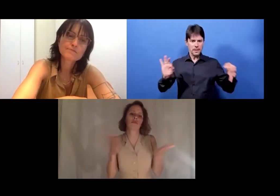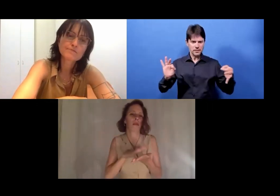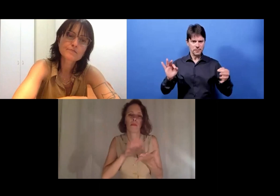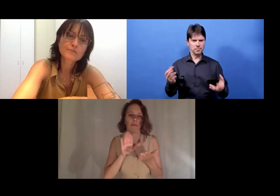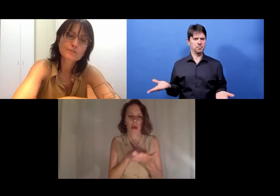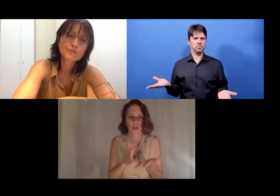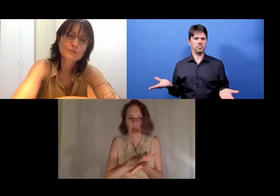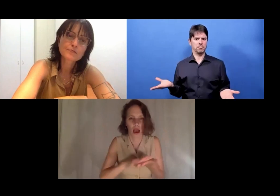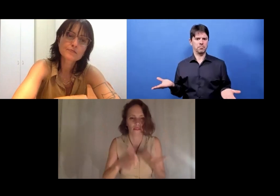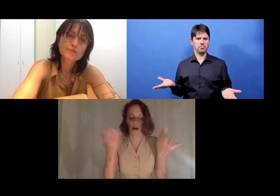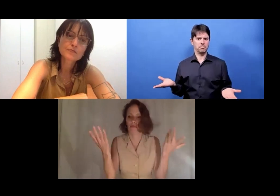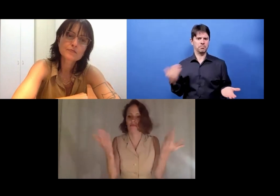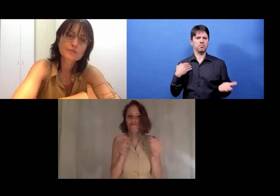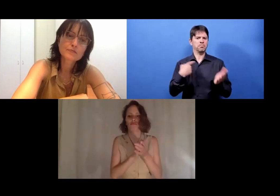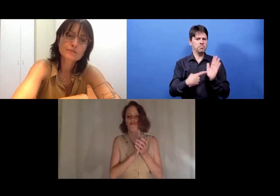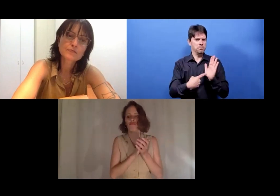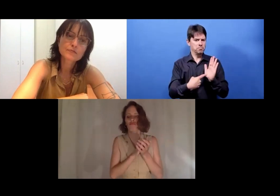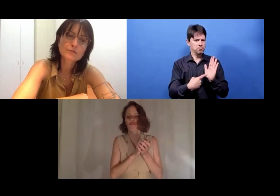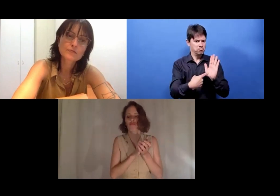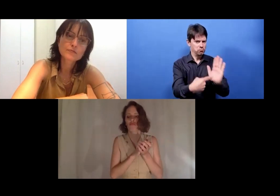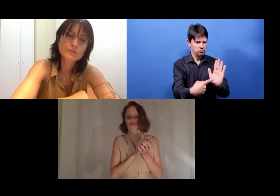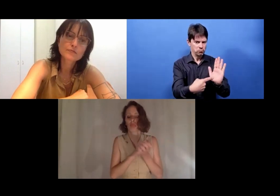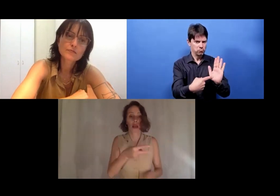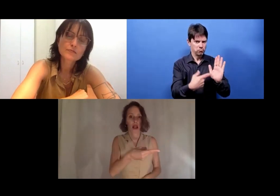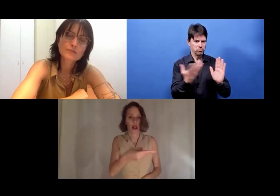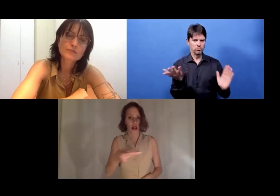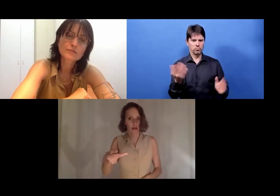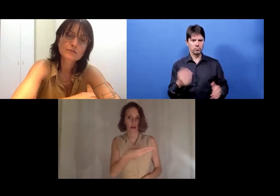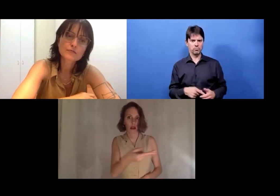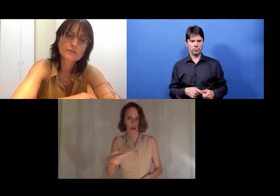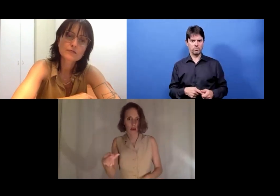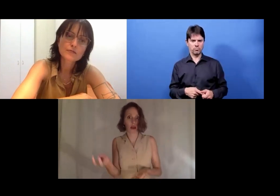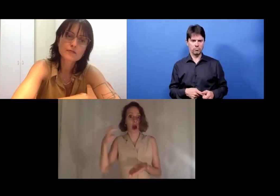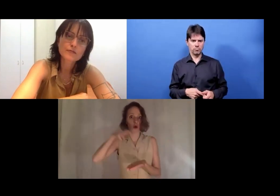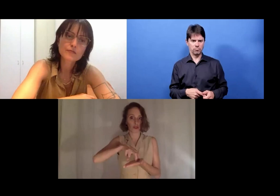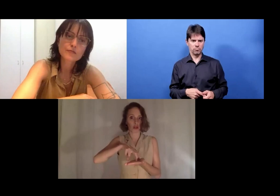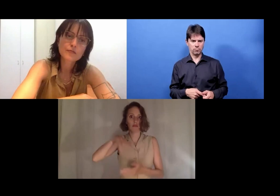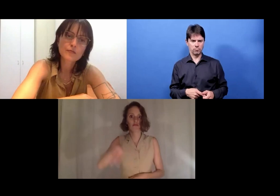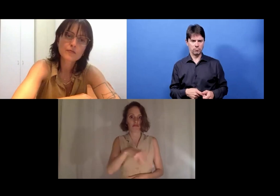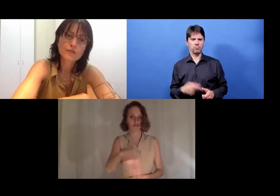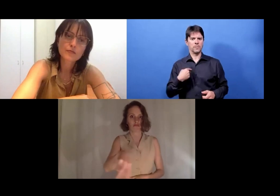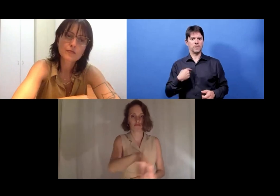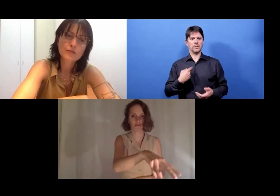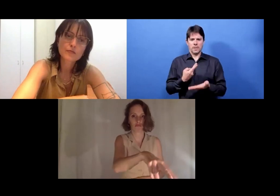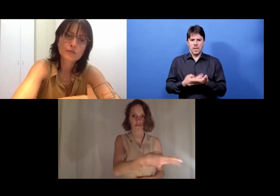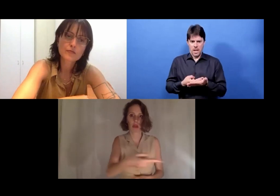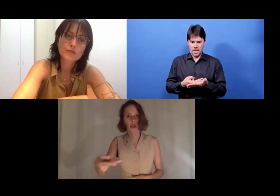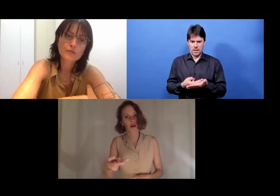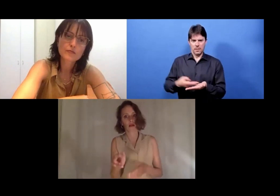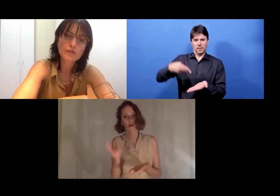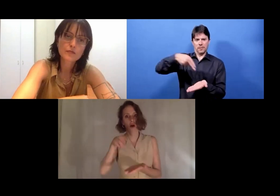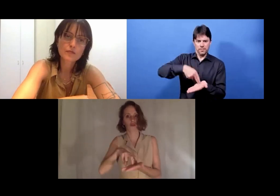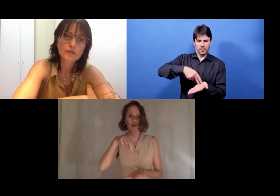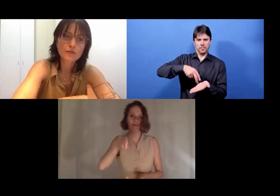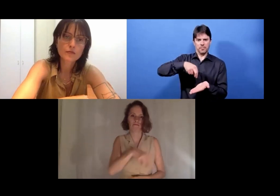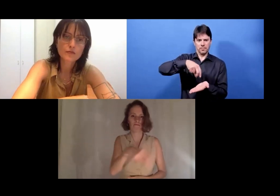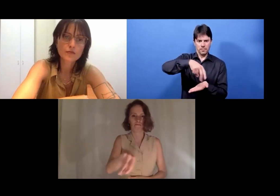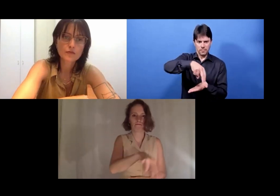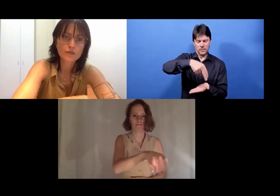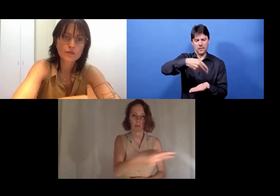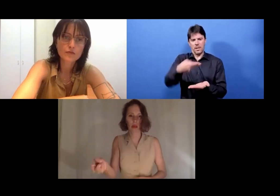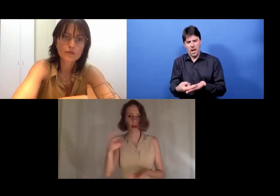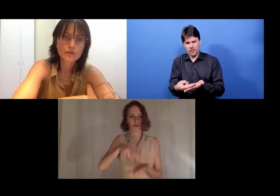For example: Lie, I lie, I get up, I walk. Lie, I get up, I walk. Lie, get up, walk.